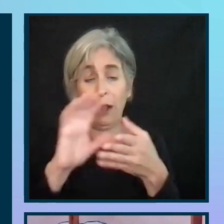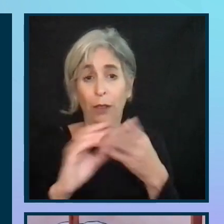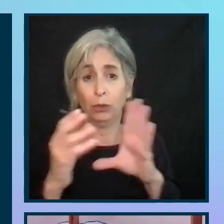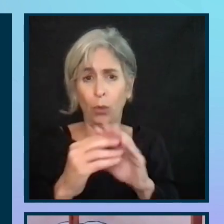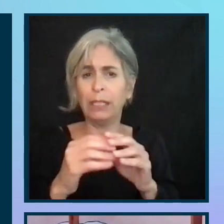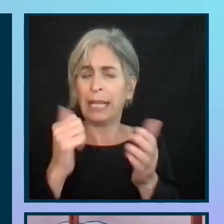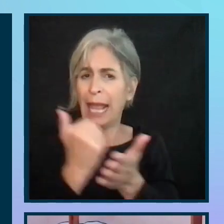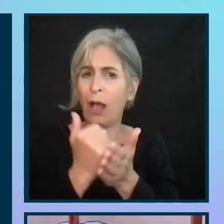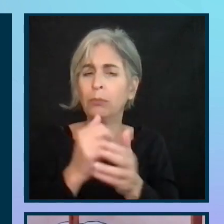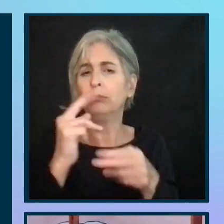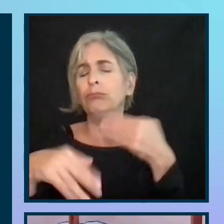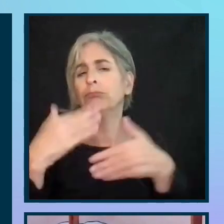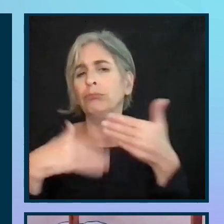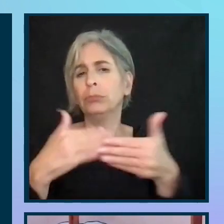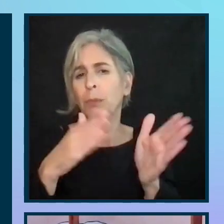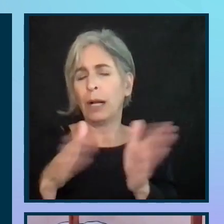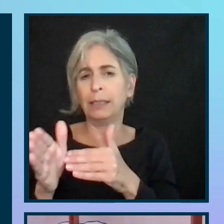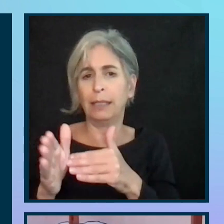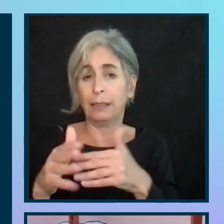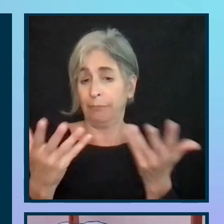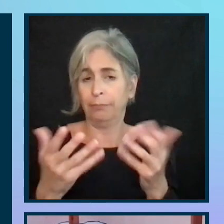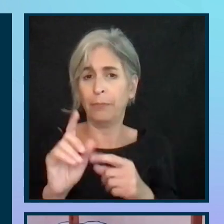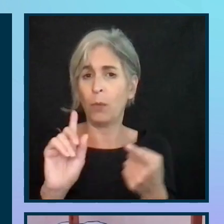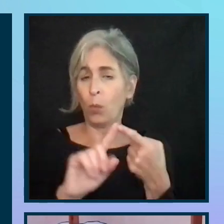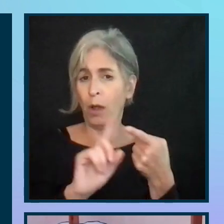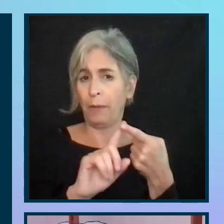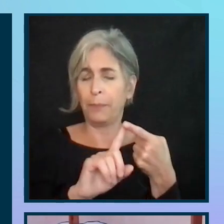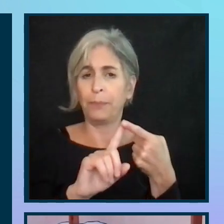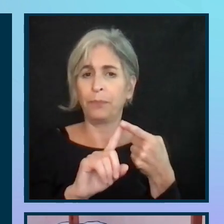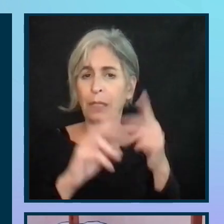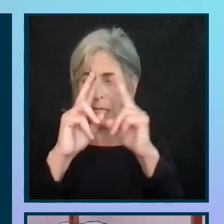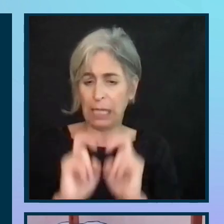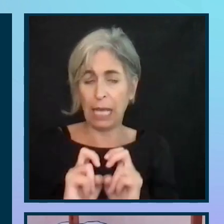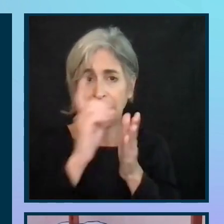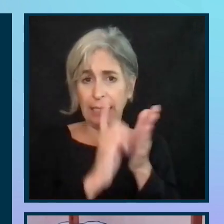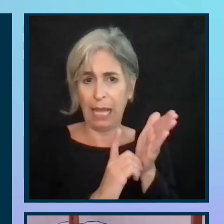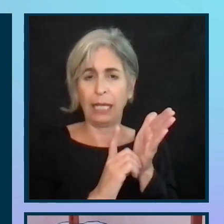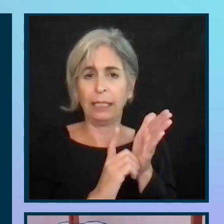The AIMS process flows like this. One, step one, assess the design for accessibility,